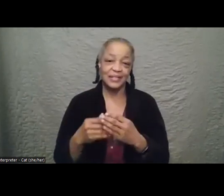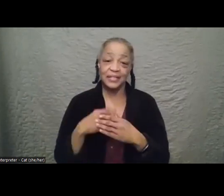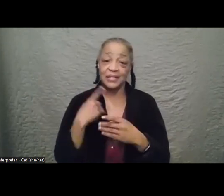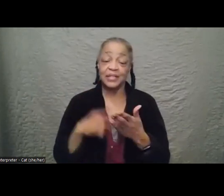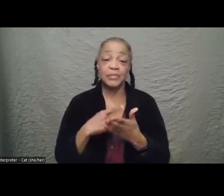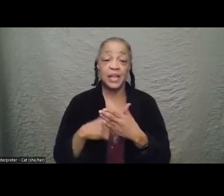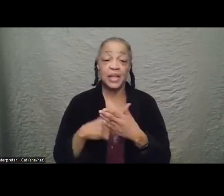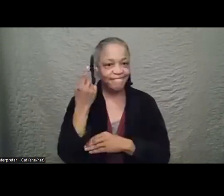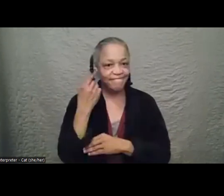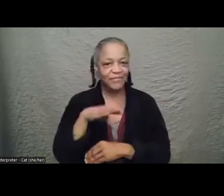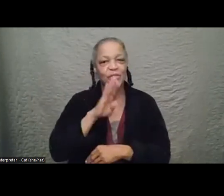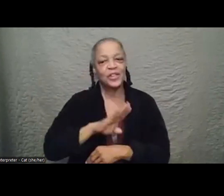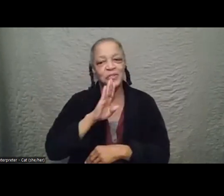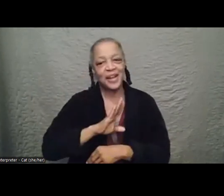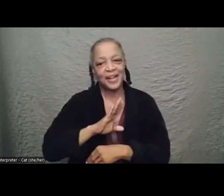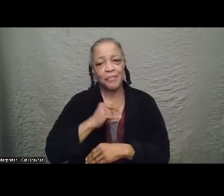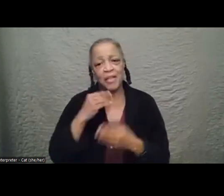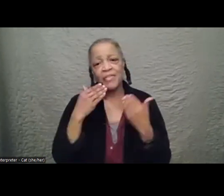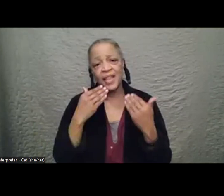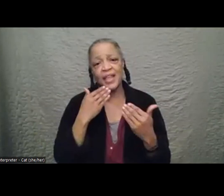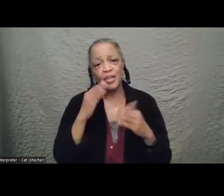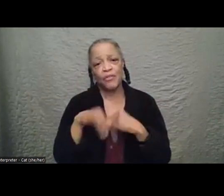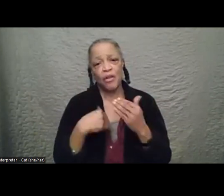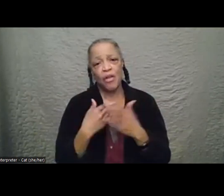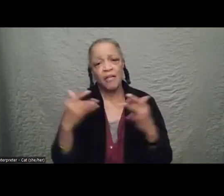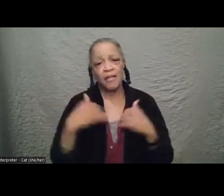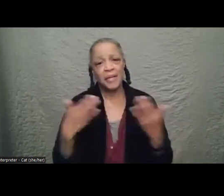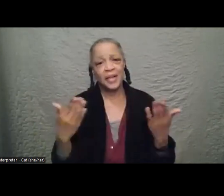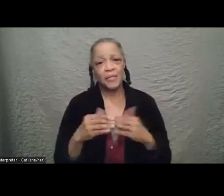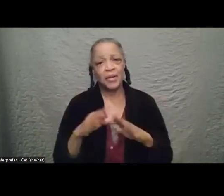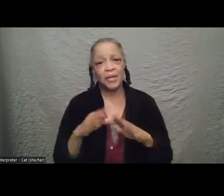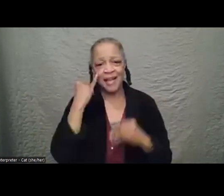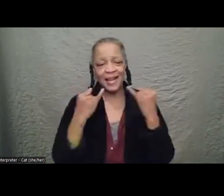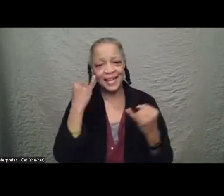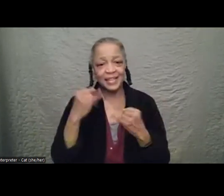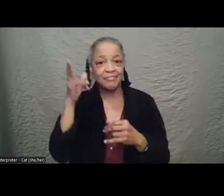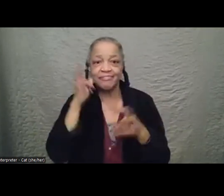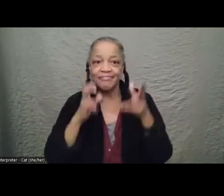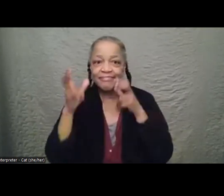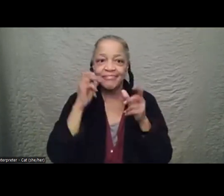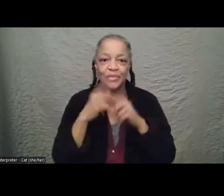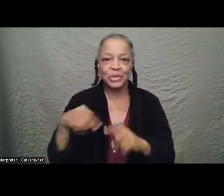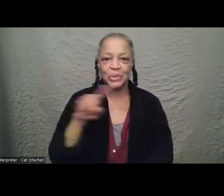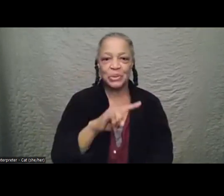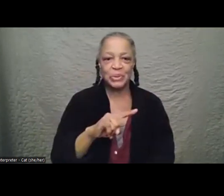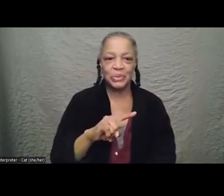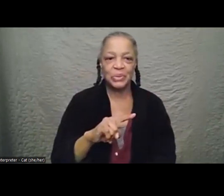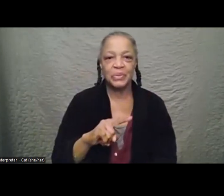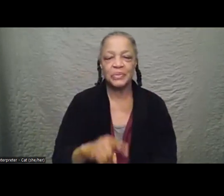I really think you all for being here, I am getting great ideas listening to you . I'm